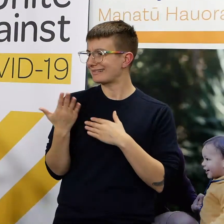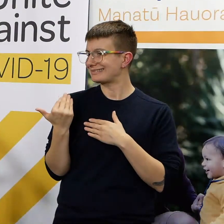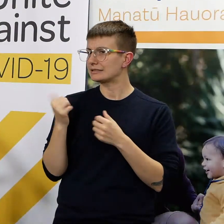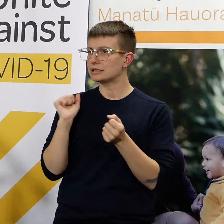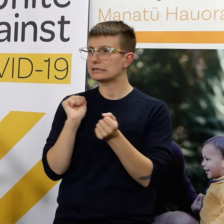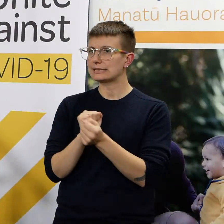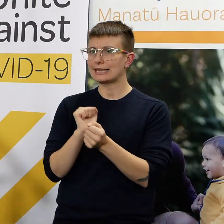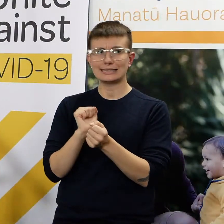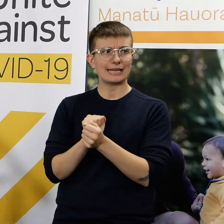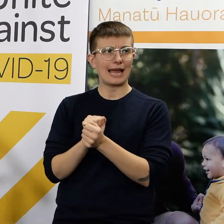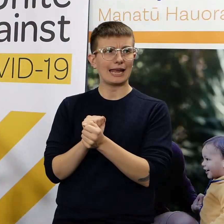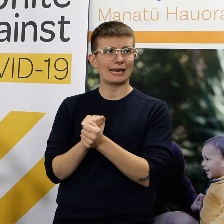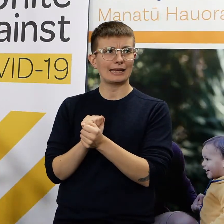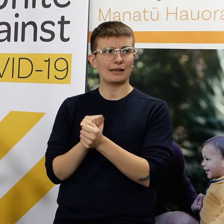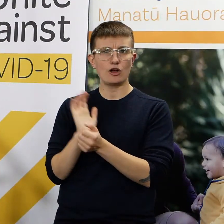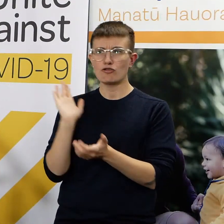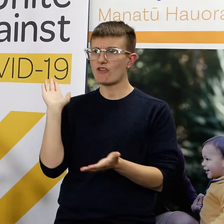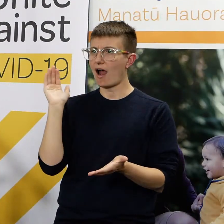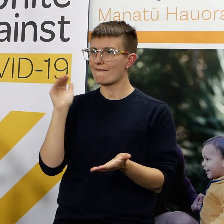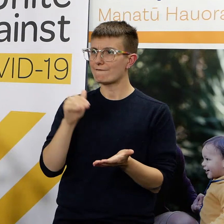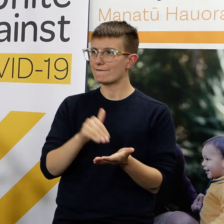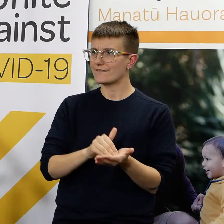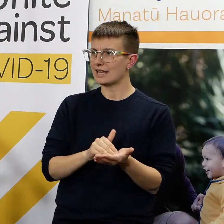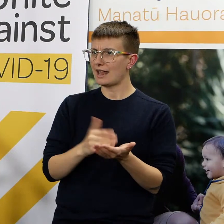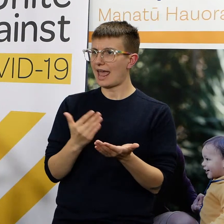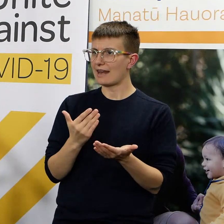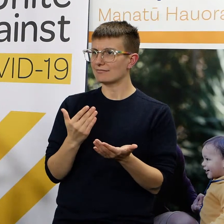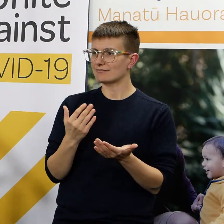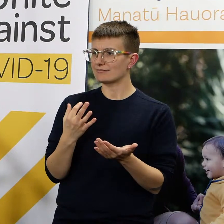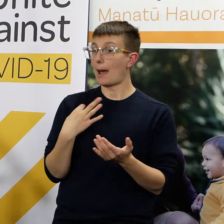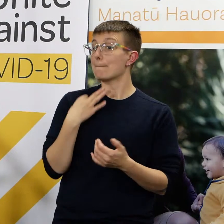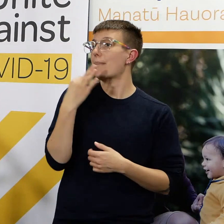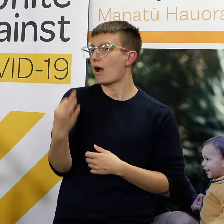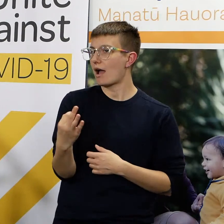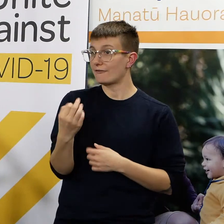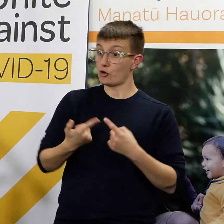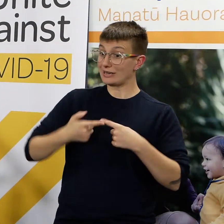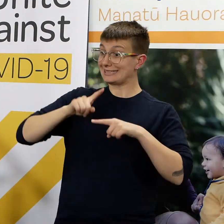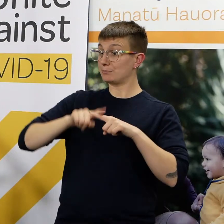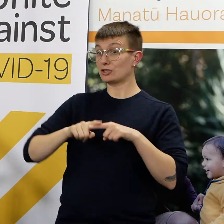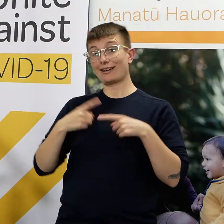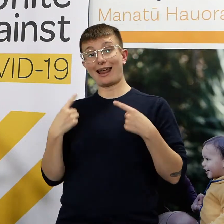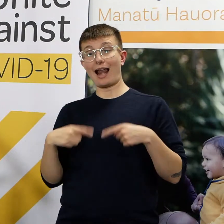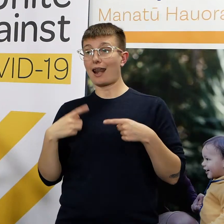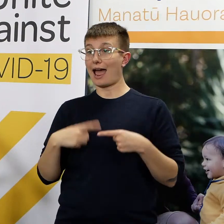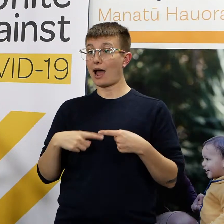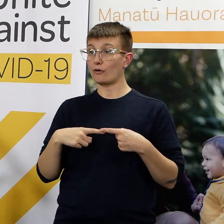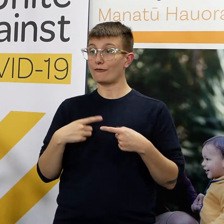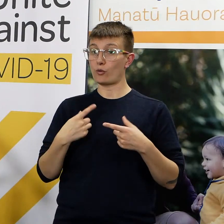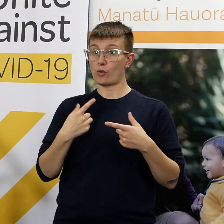had applied for an exemption before the June 9 cut off that just allows that for funerals